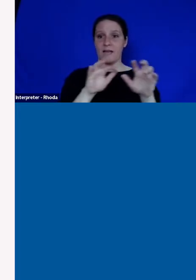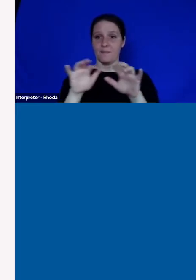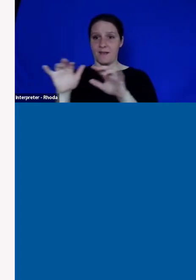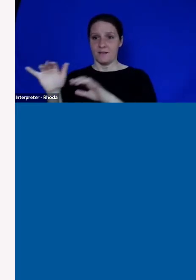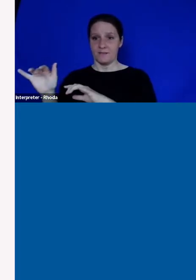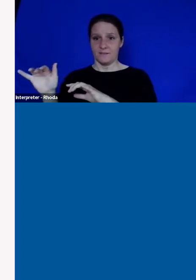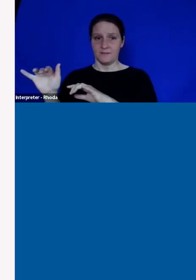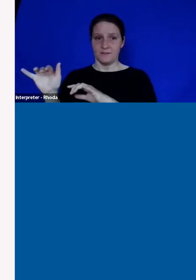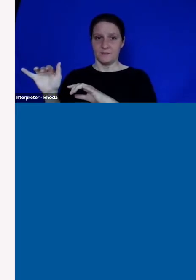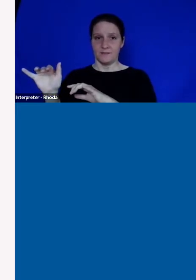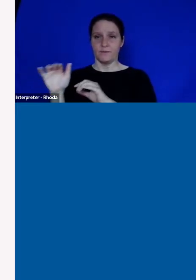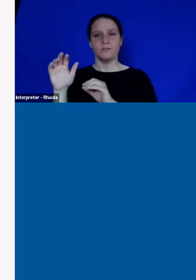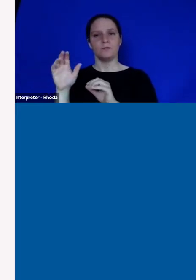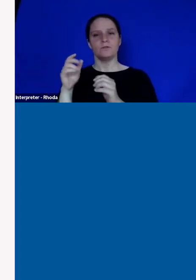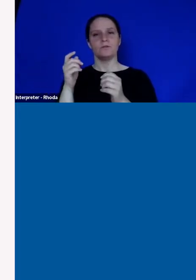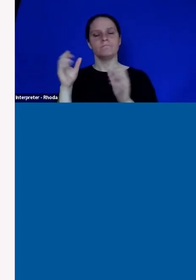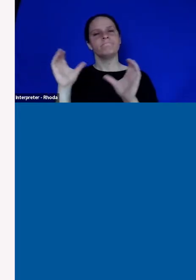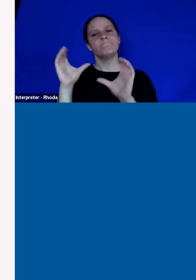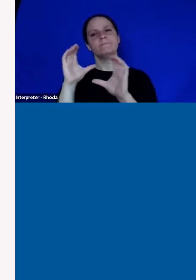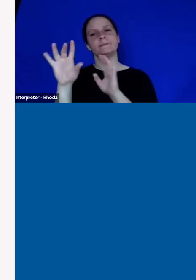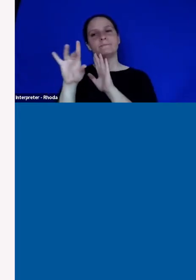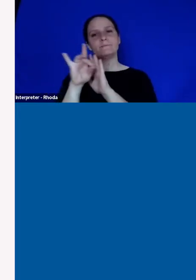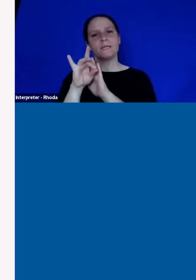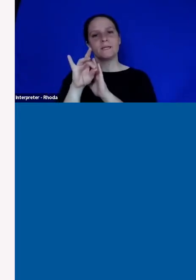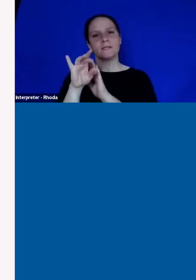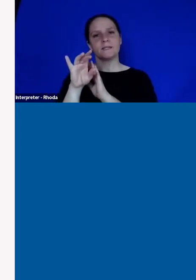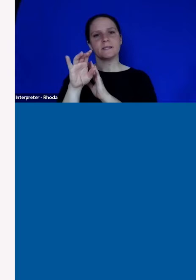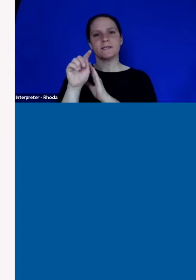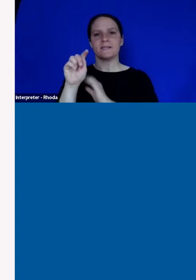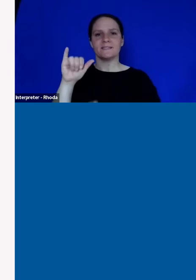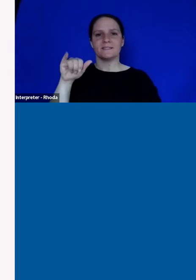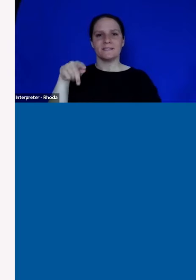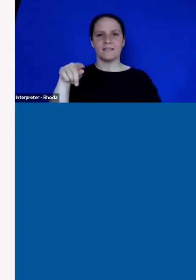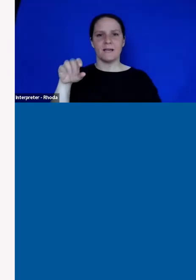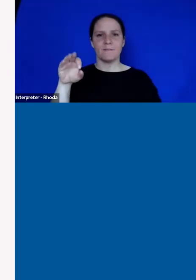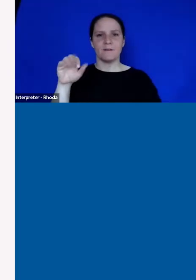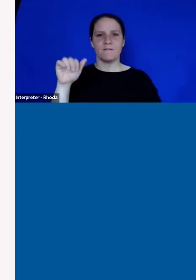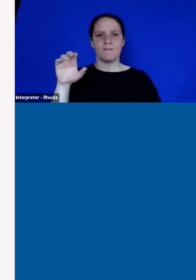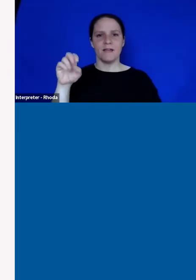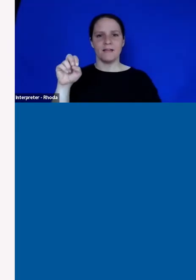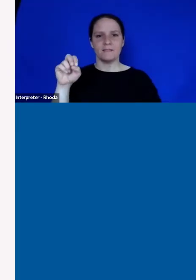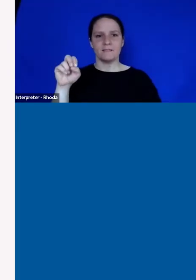is to check out individual character distinctions. This is Atkinson Hyper Legible.